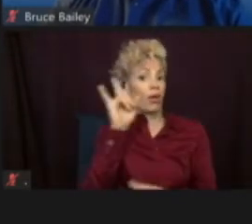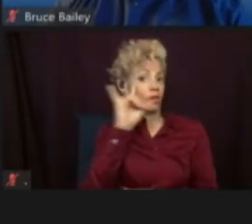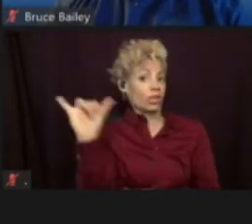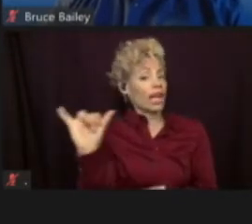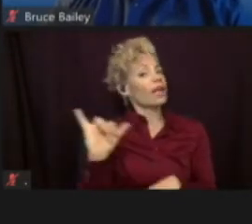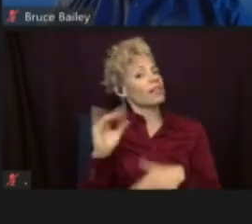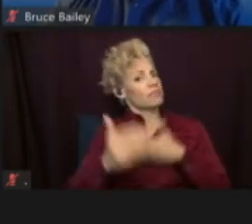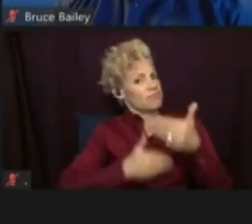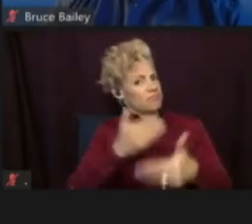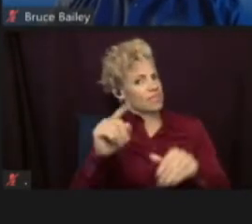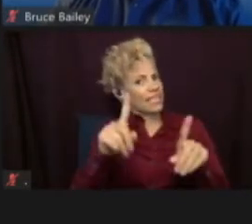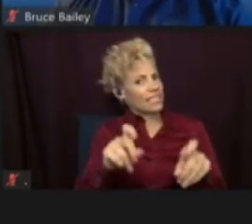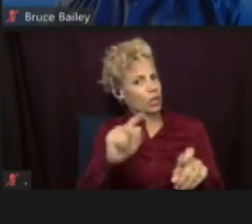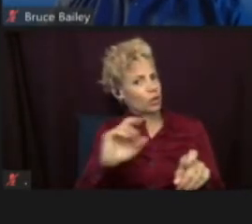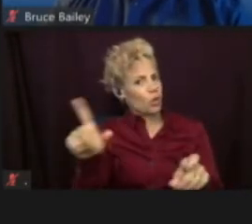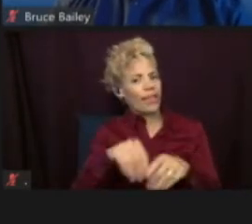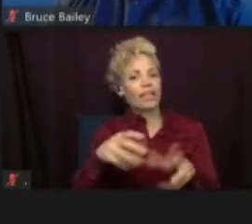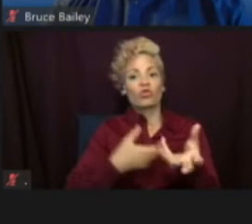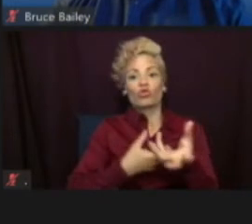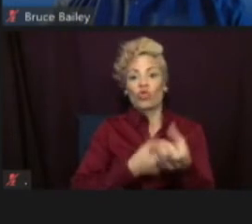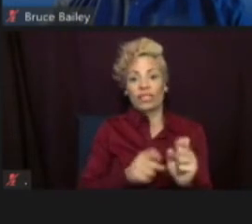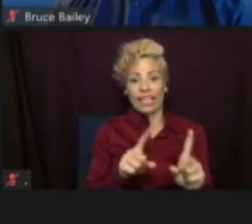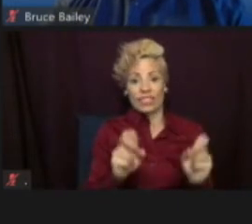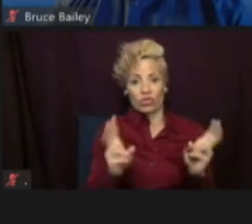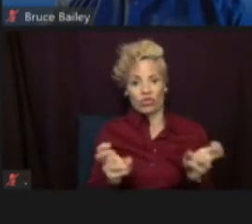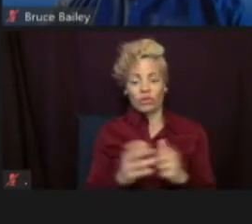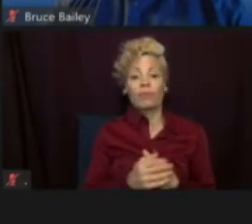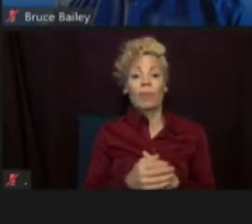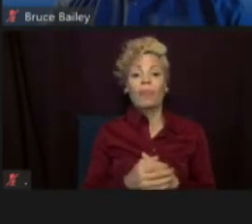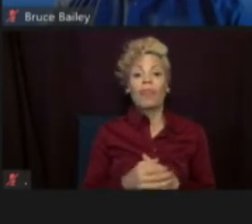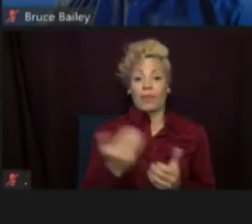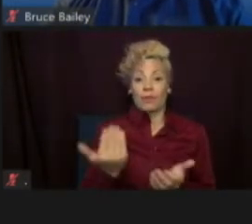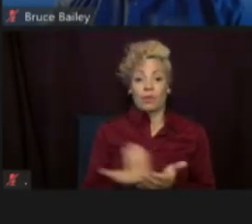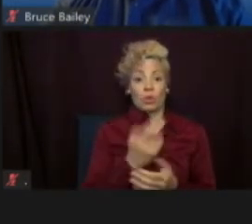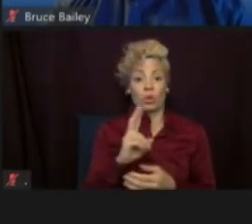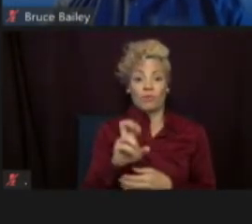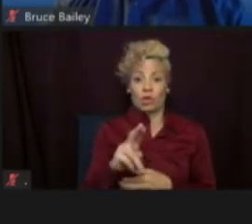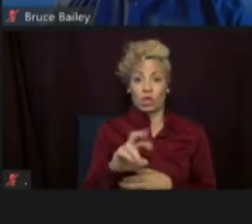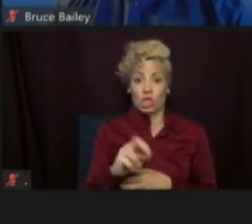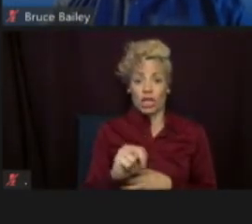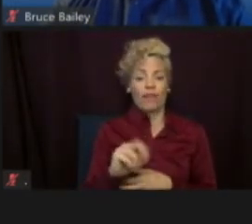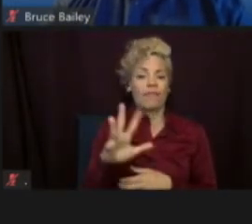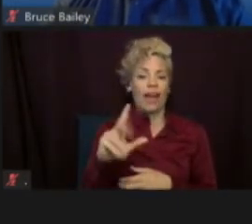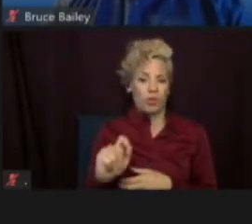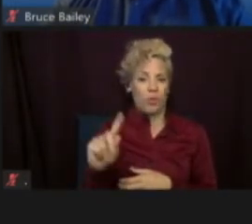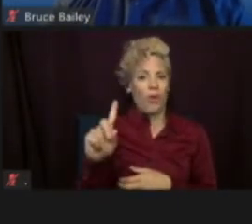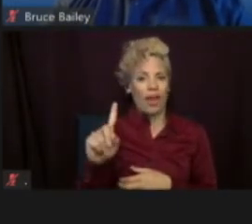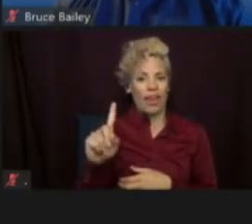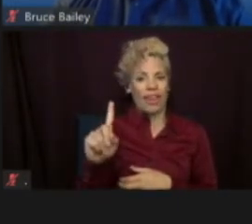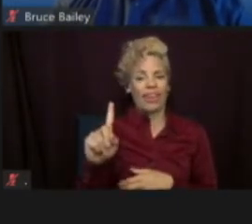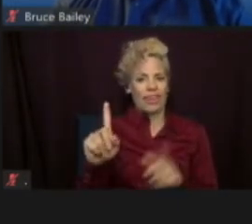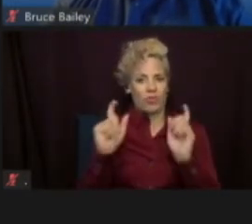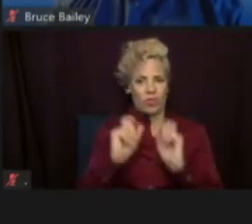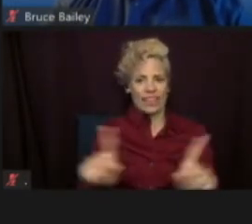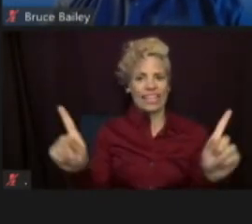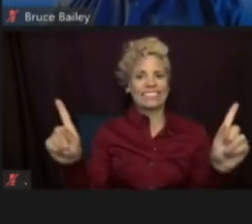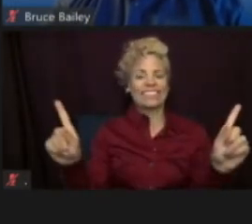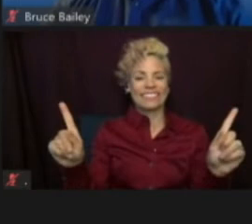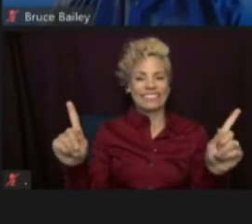The latest version of Trusted Tester, is 5.1. which was released in January of this year.